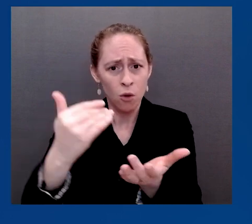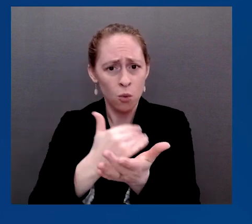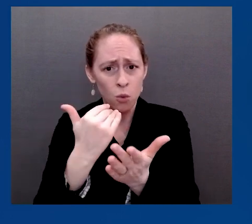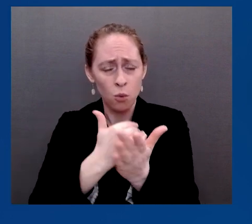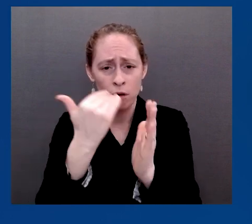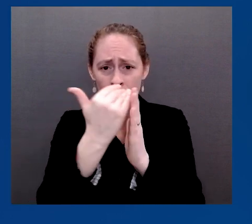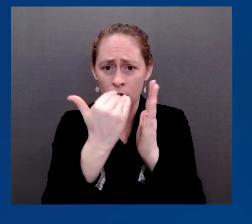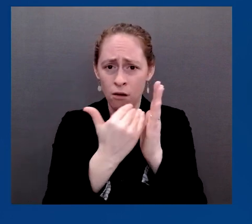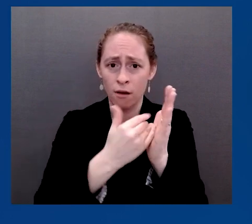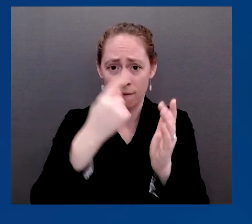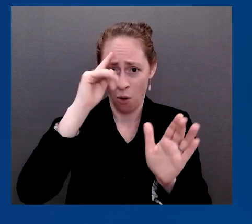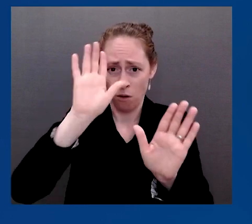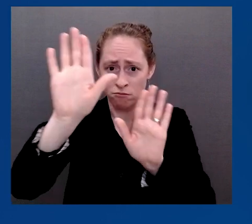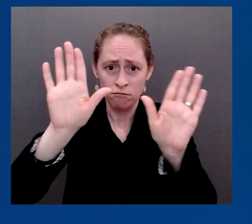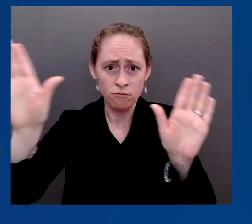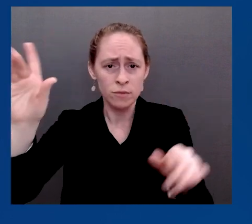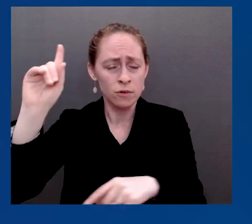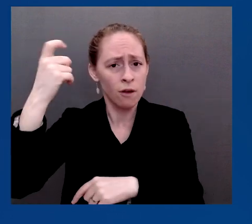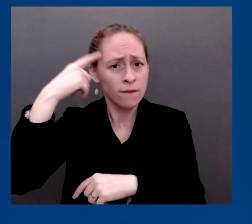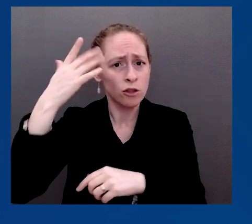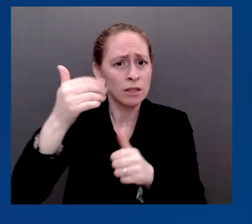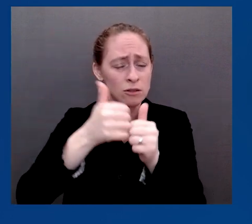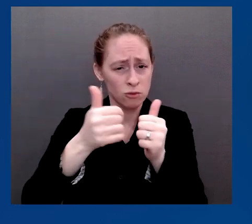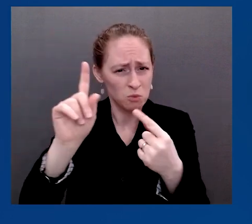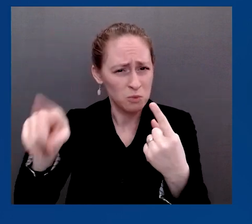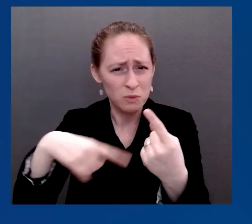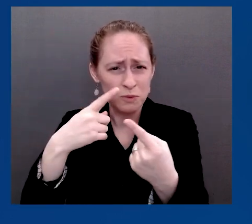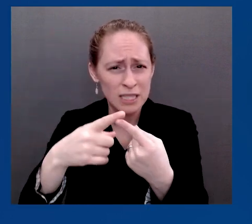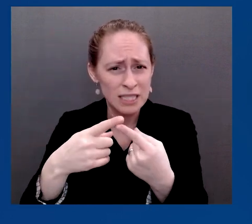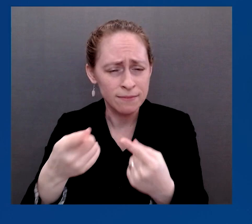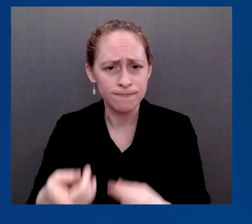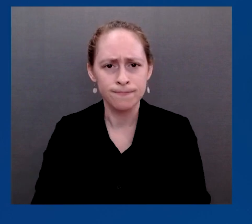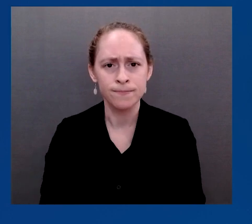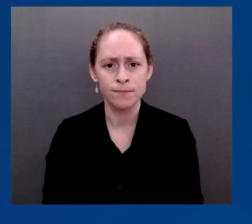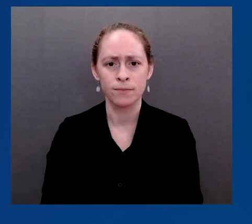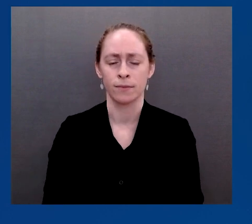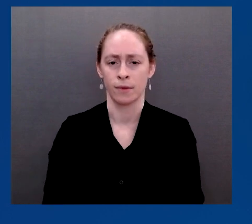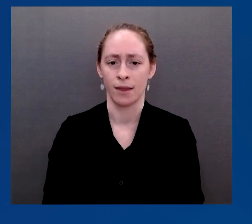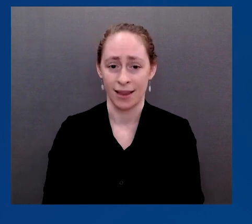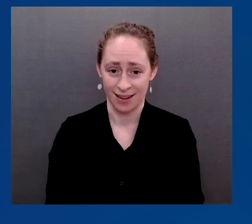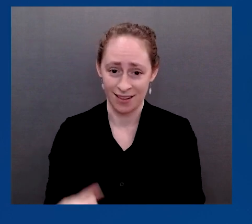We are working on that guidance. We are working on, you know, following the trends for the moment.